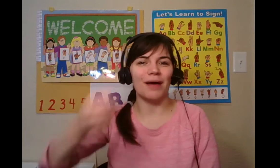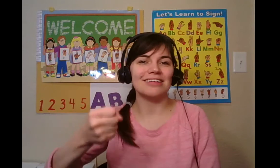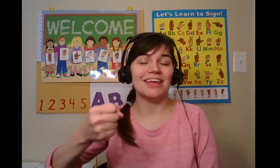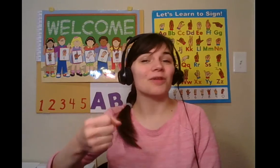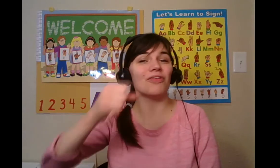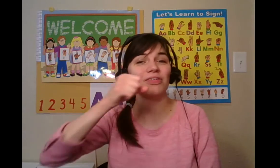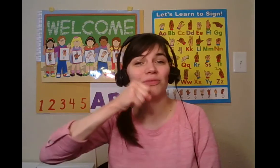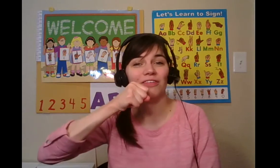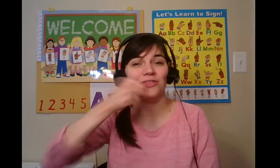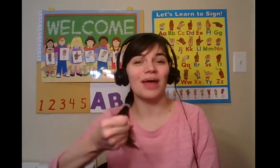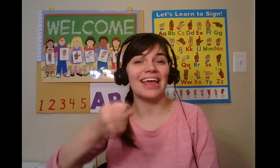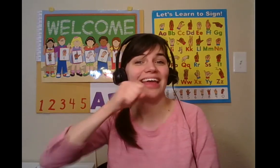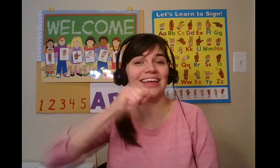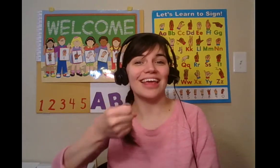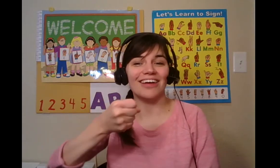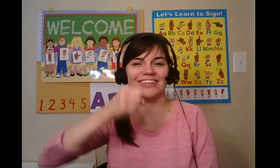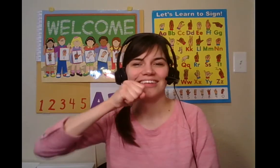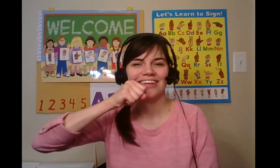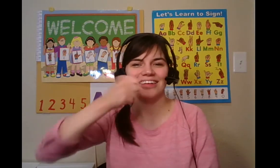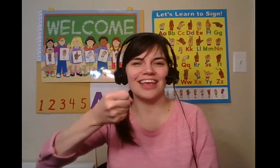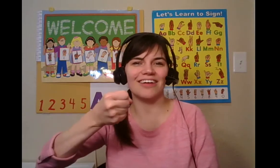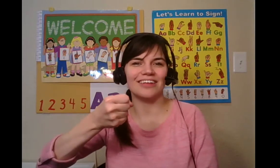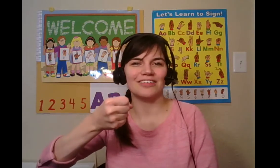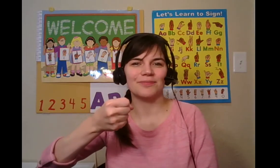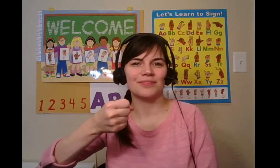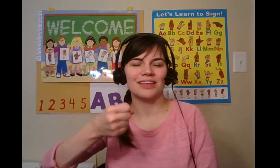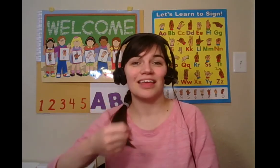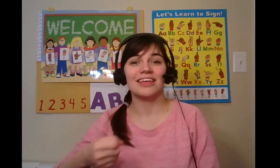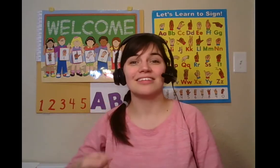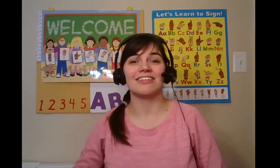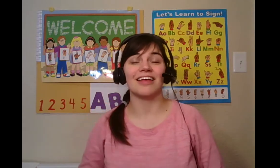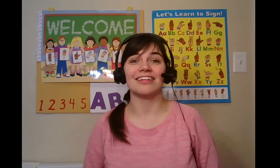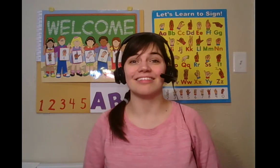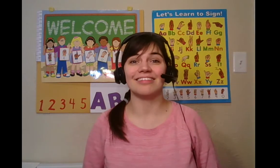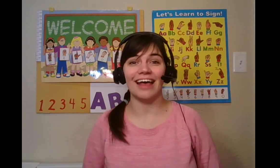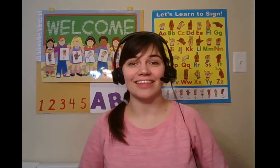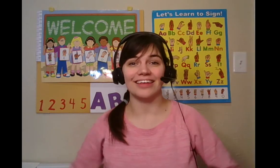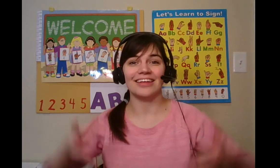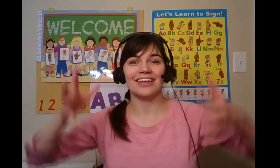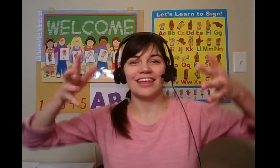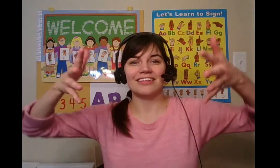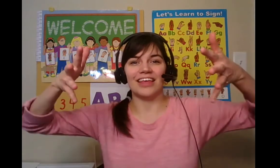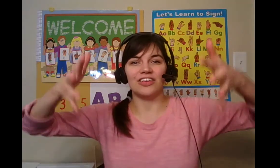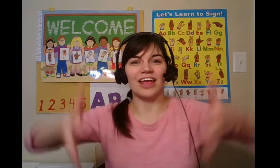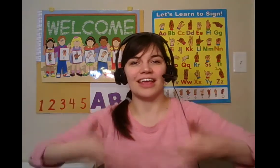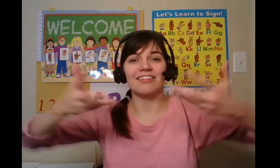and are pulling the rest away: carrot. Carrot. To sign salad, take your hands and